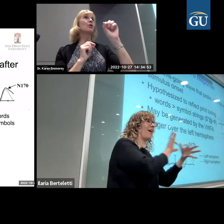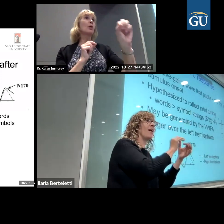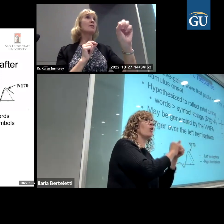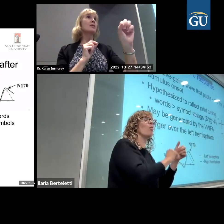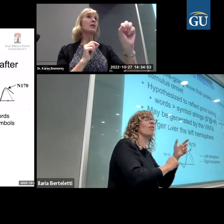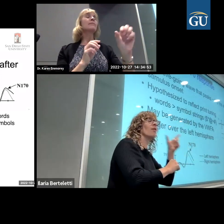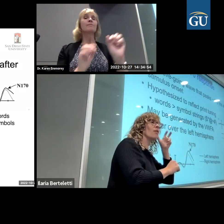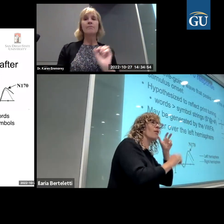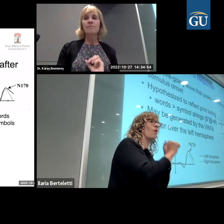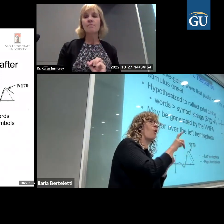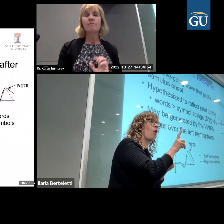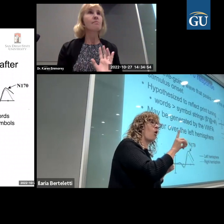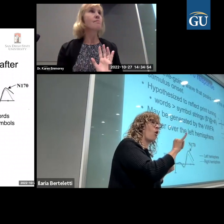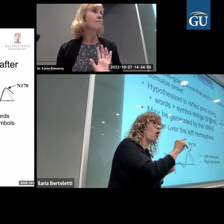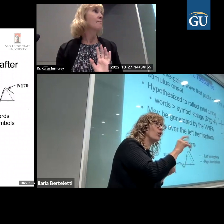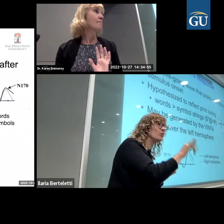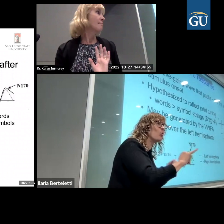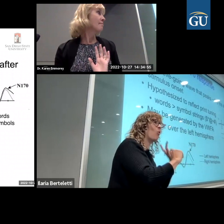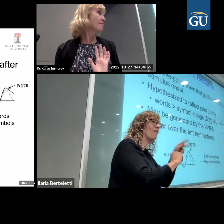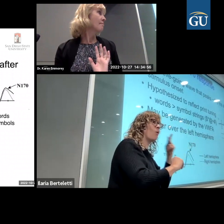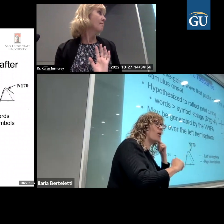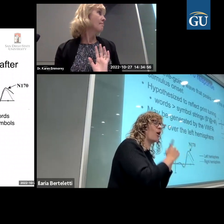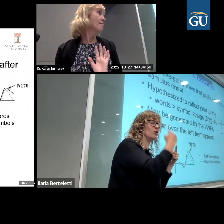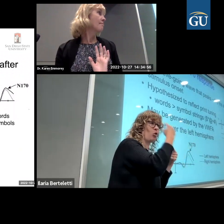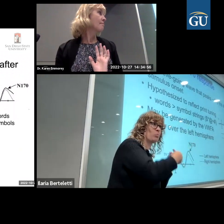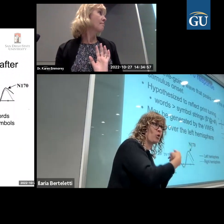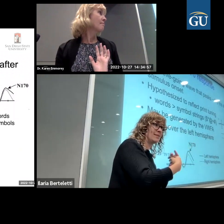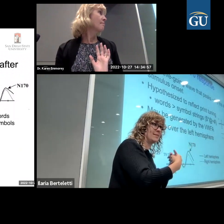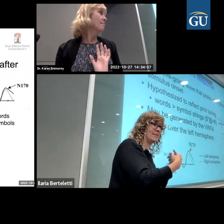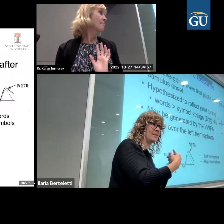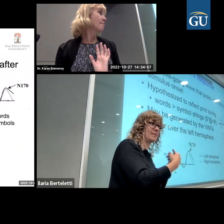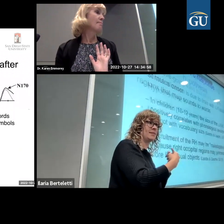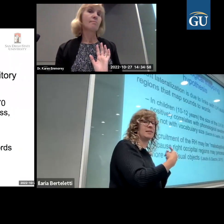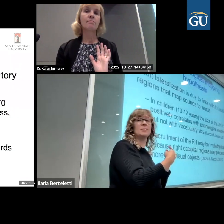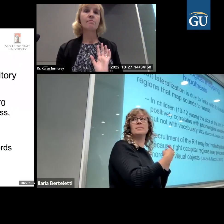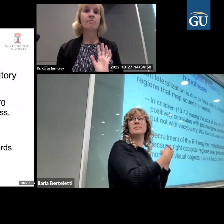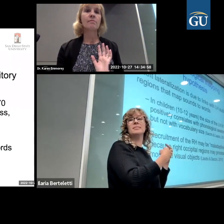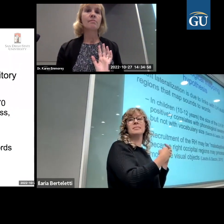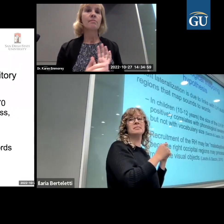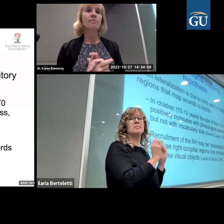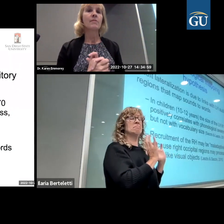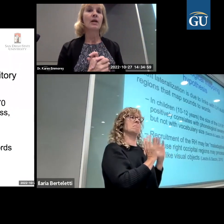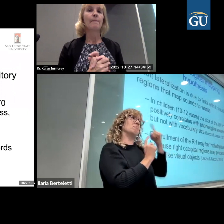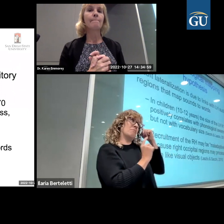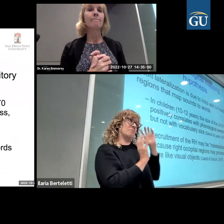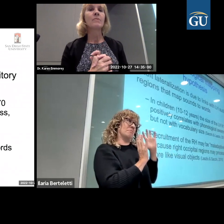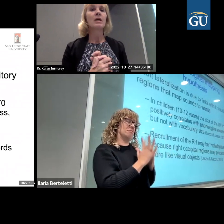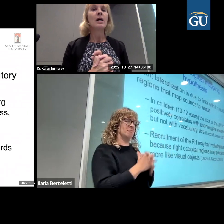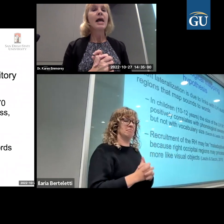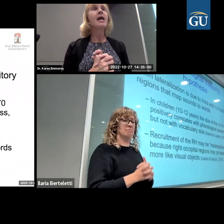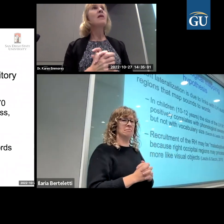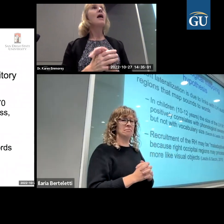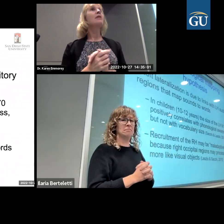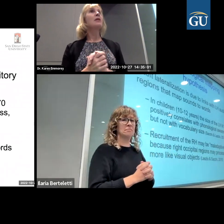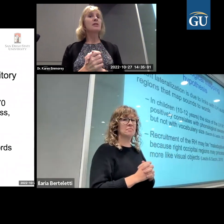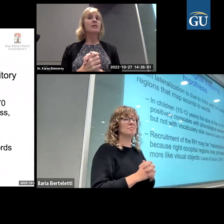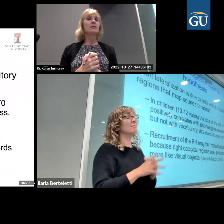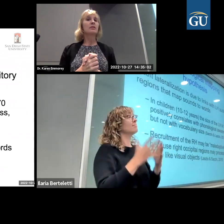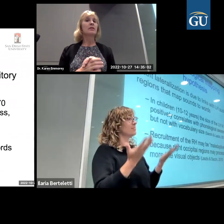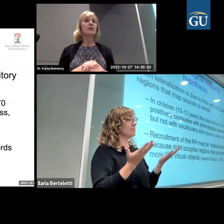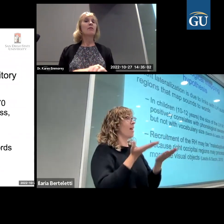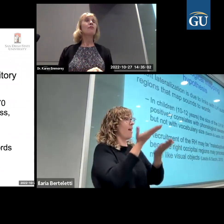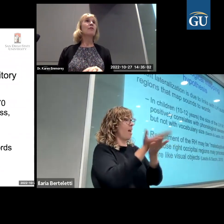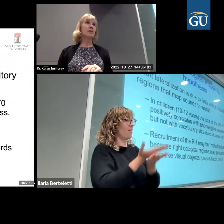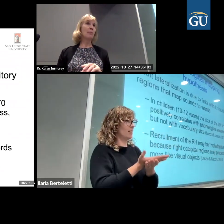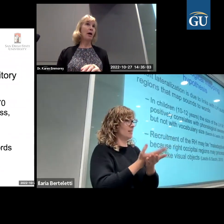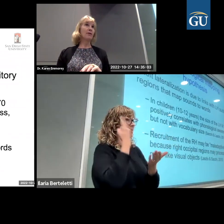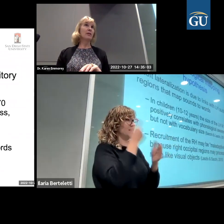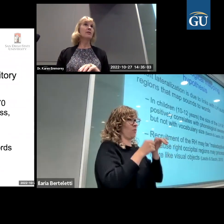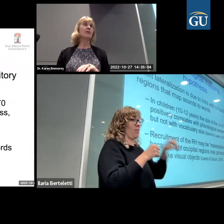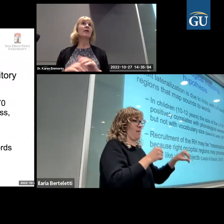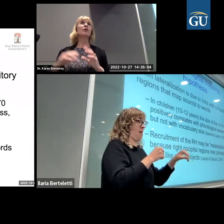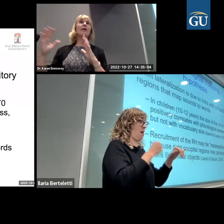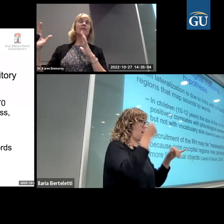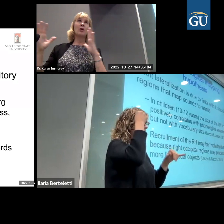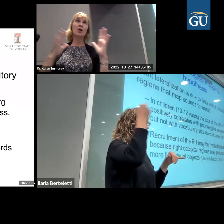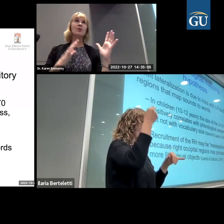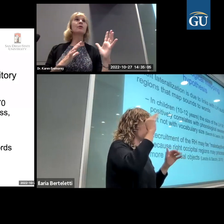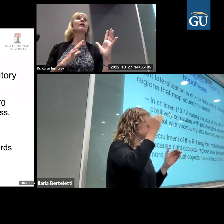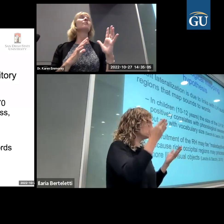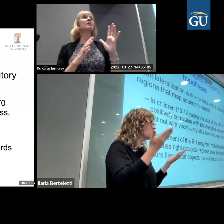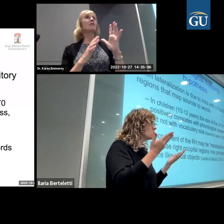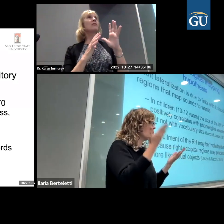for this hypothesis that you have larger and one seven in the left hemisphere tied to um. Auditory forological processing comes from children looking at their and one hundred and seventy response to words,